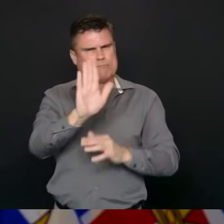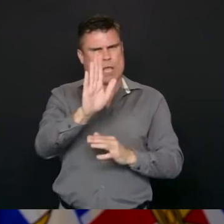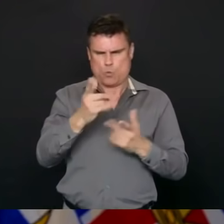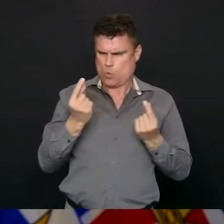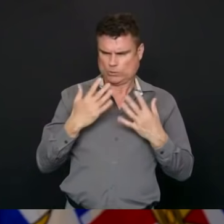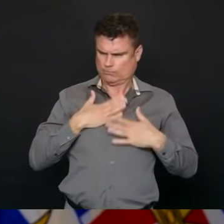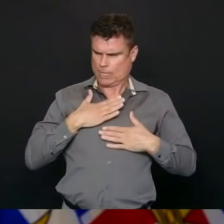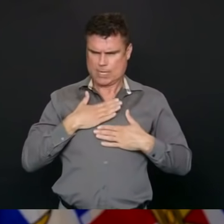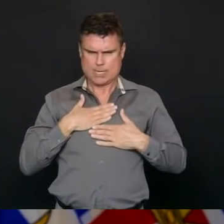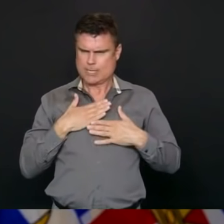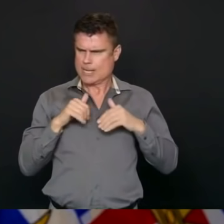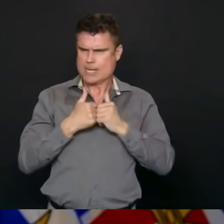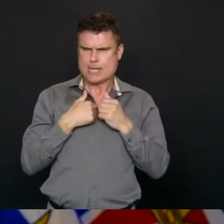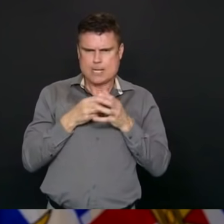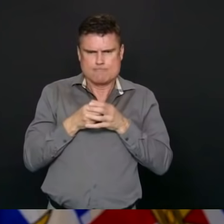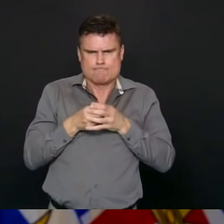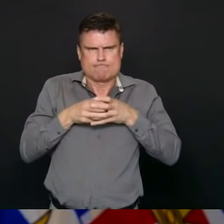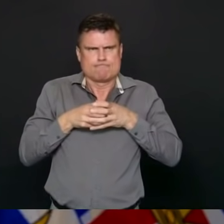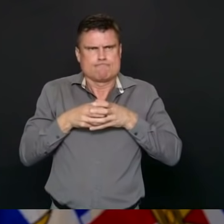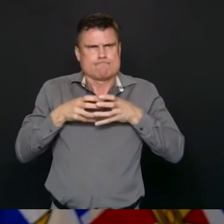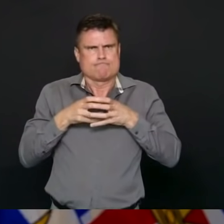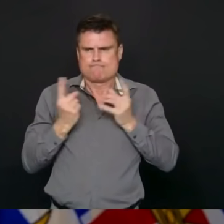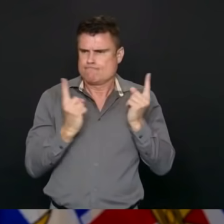be more information on our website